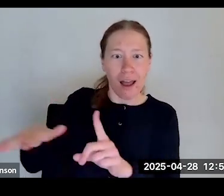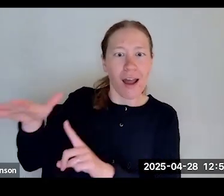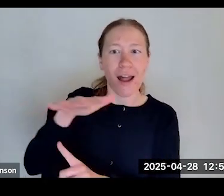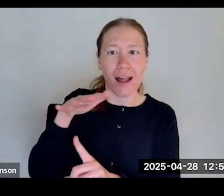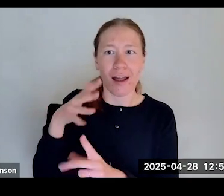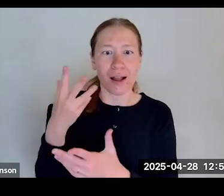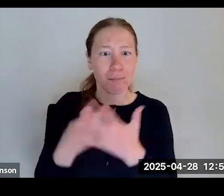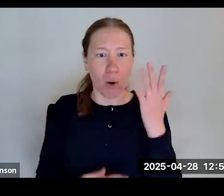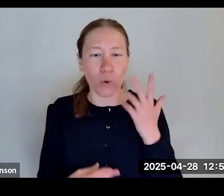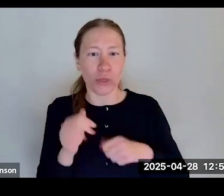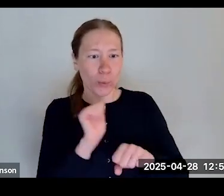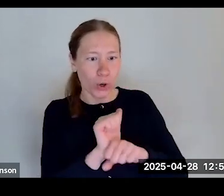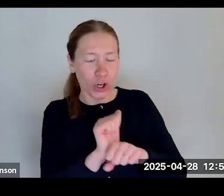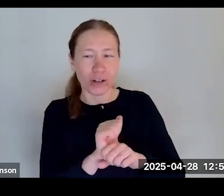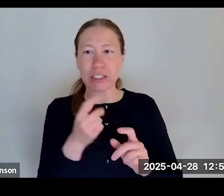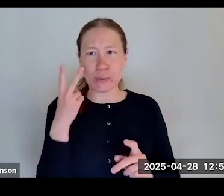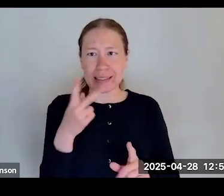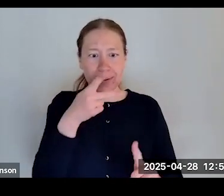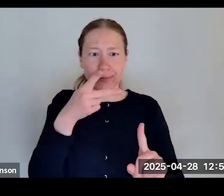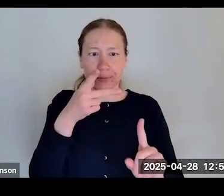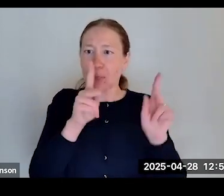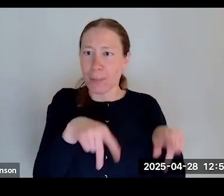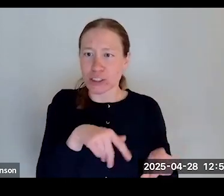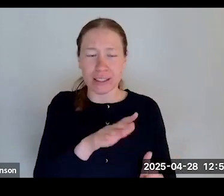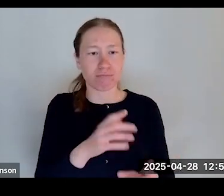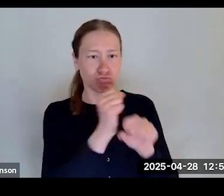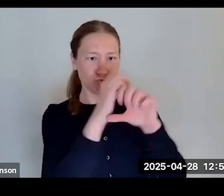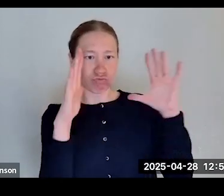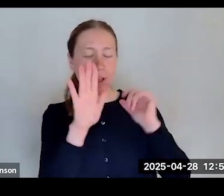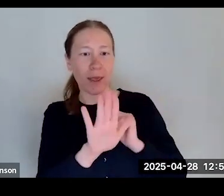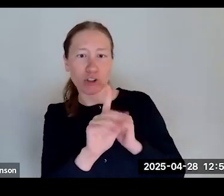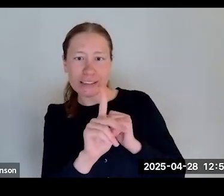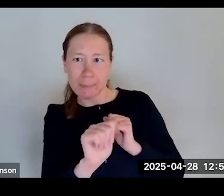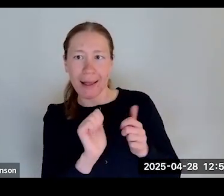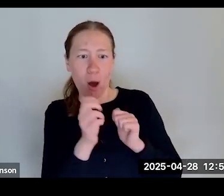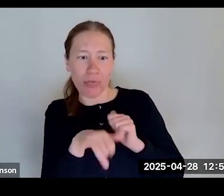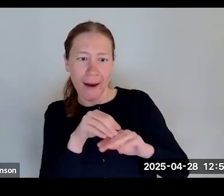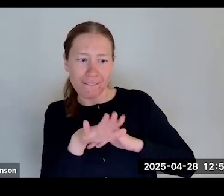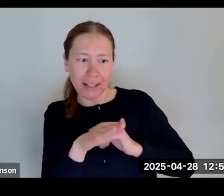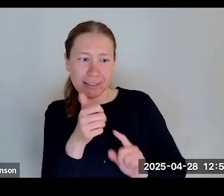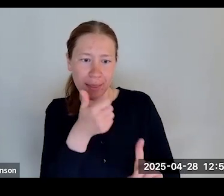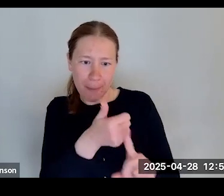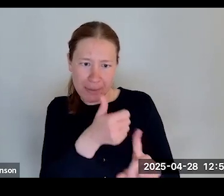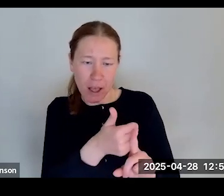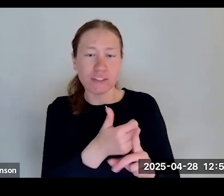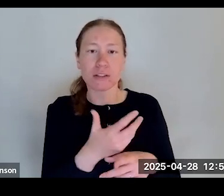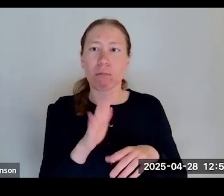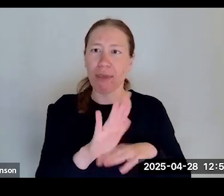So when we're looking at the person, we're encompassing their disability and how it impacts them as well as their strengths and limitations.